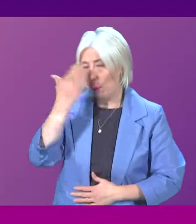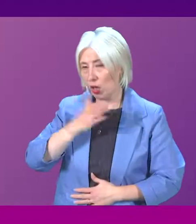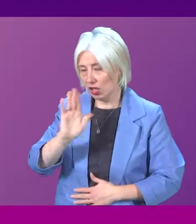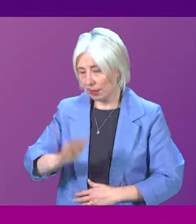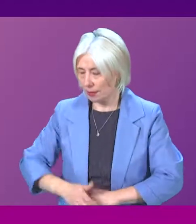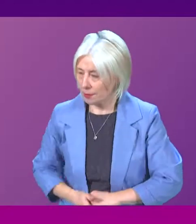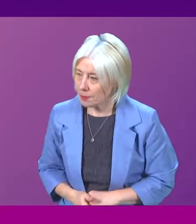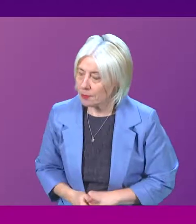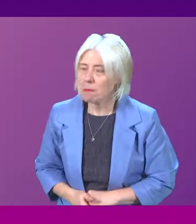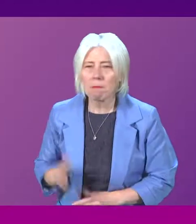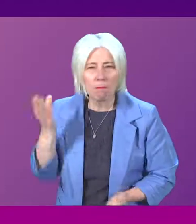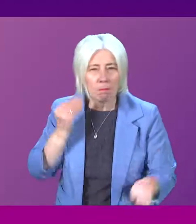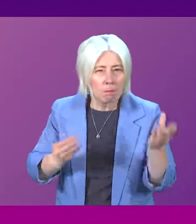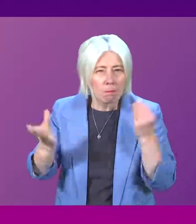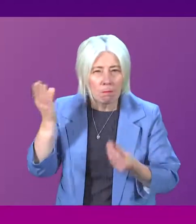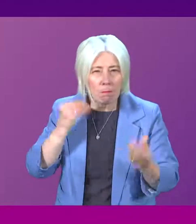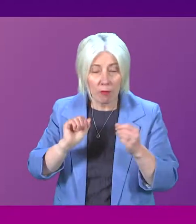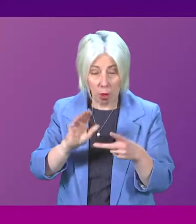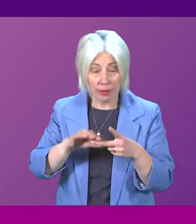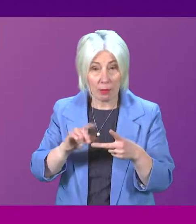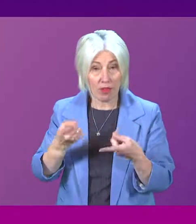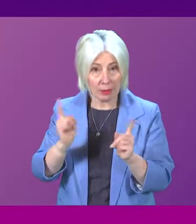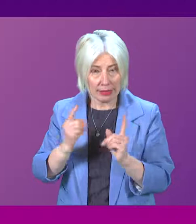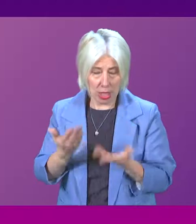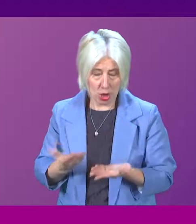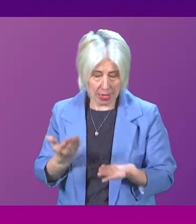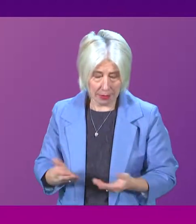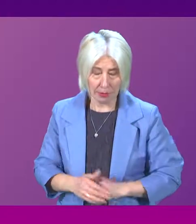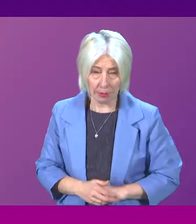I have listened carefully to what the Deputy First Minister has said and I hope that Lord